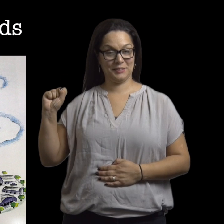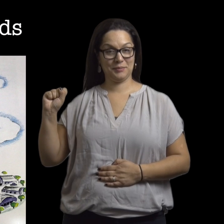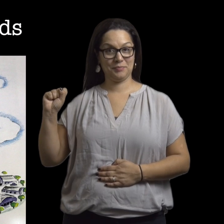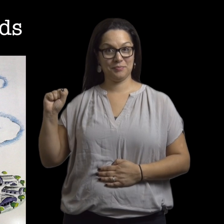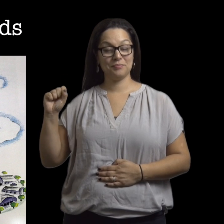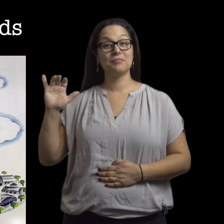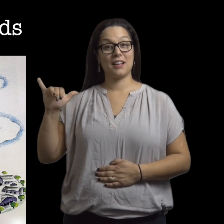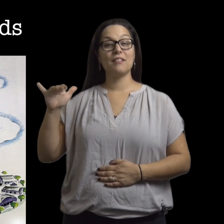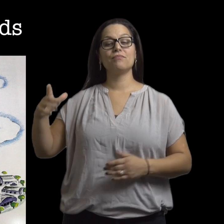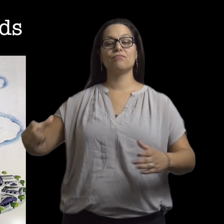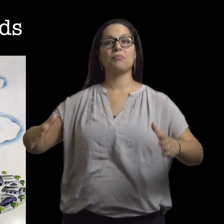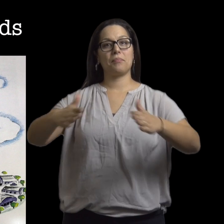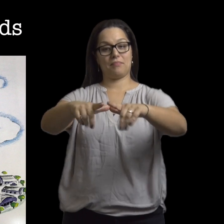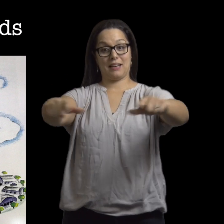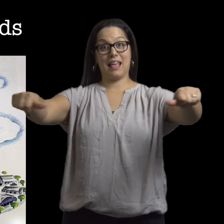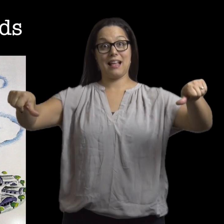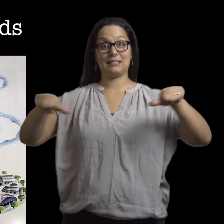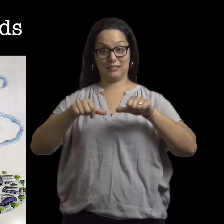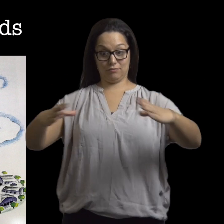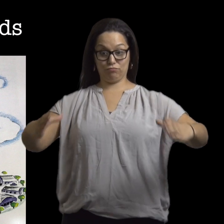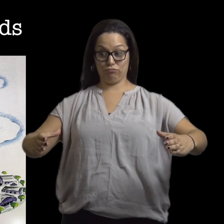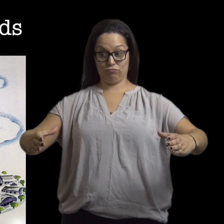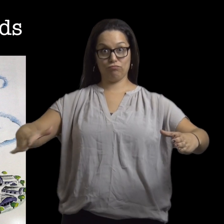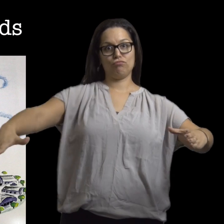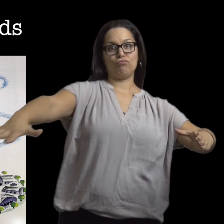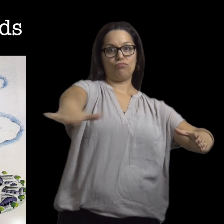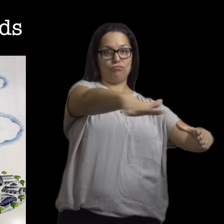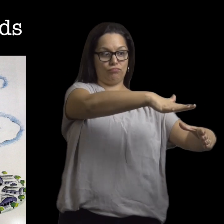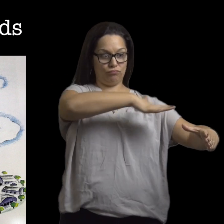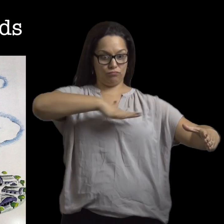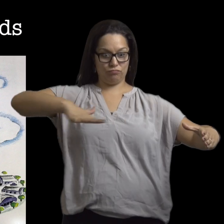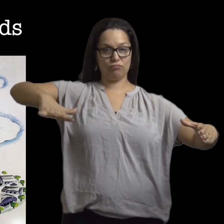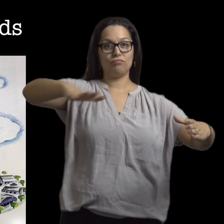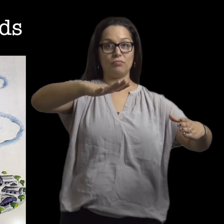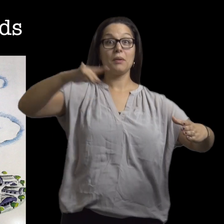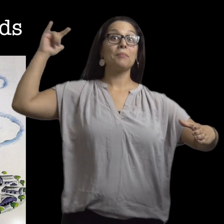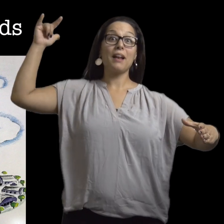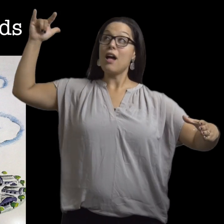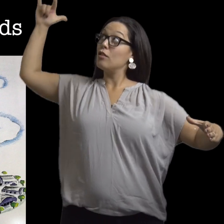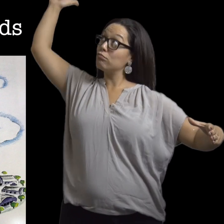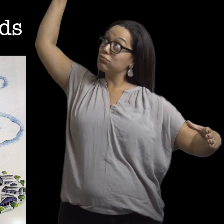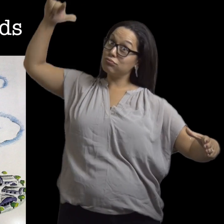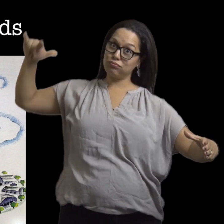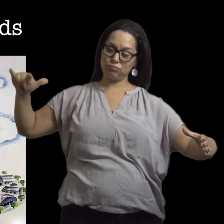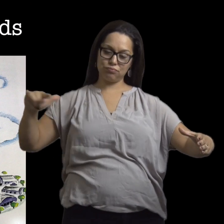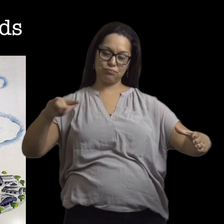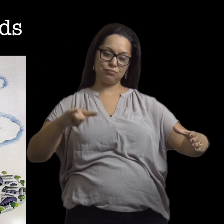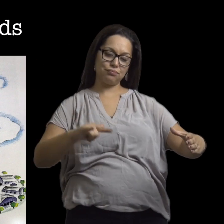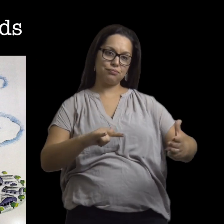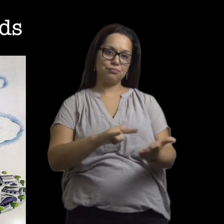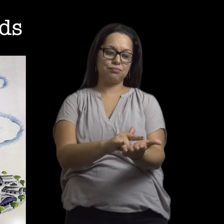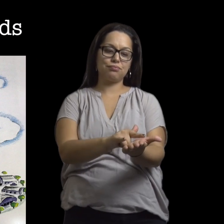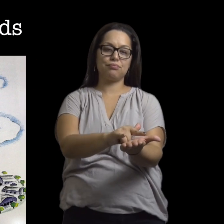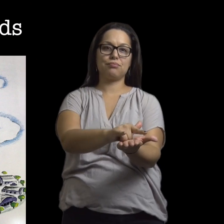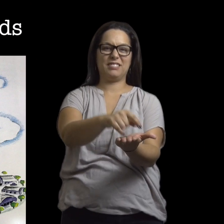Landing fields. It's a large, flat, round area where airplanes come in and land.